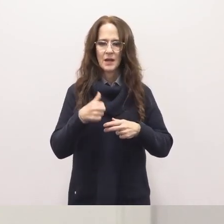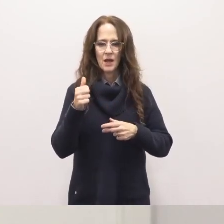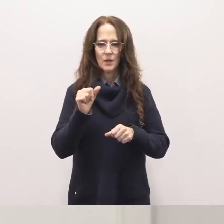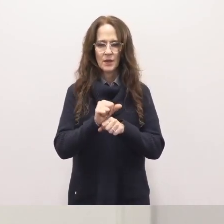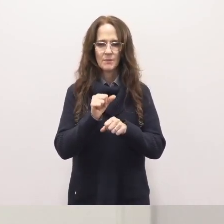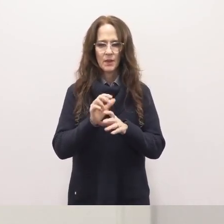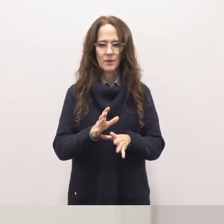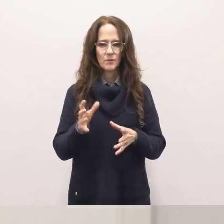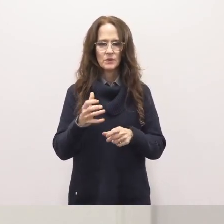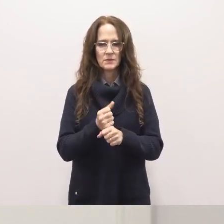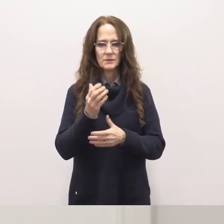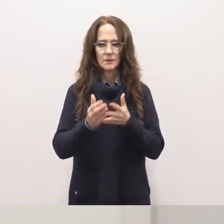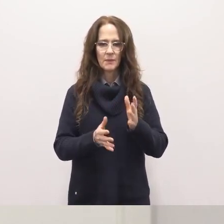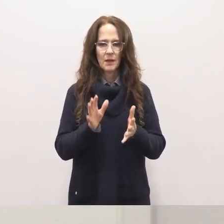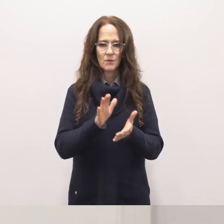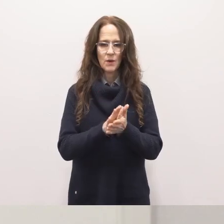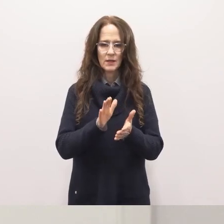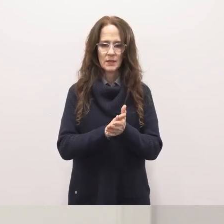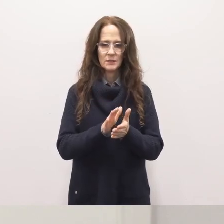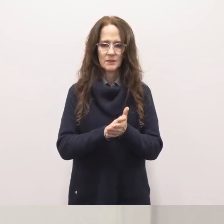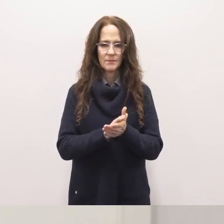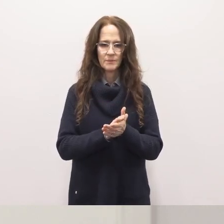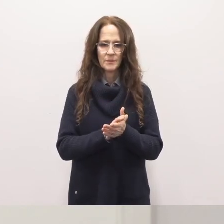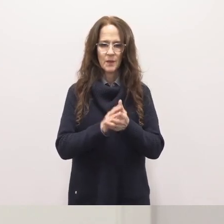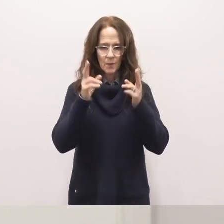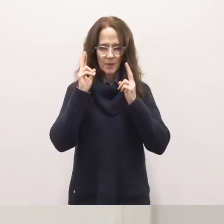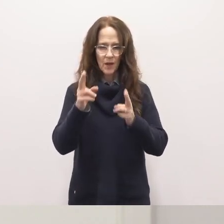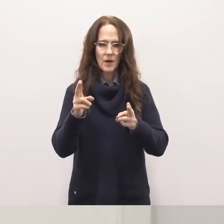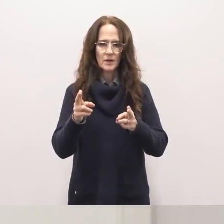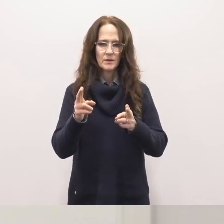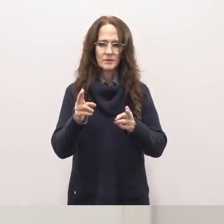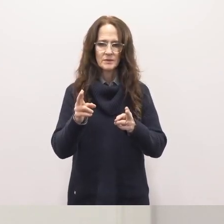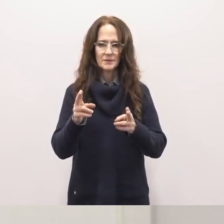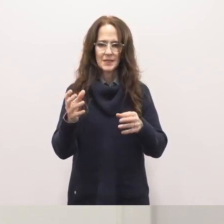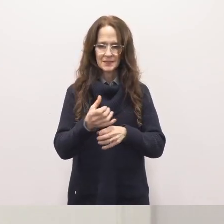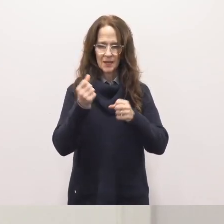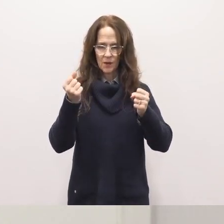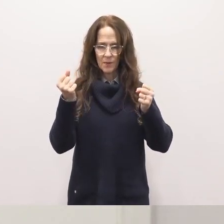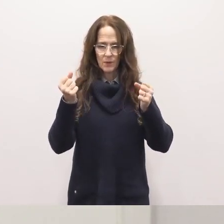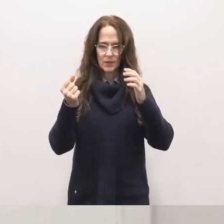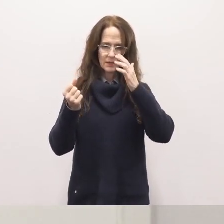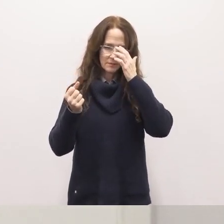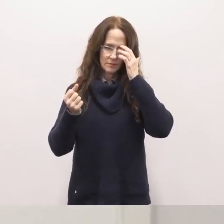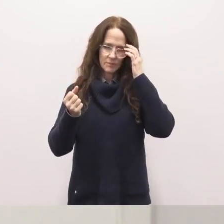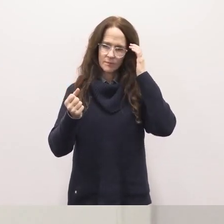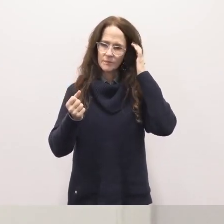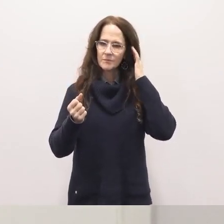who have received some kind of recognition will be honored in a ceremony. So look forward to seeing all of you there